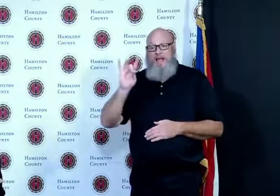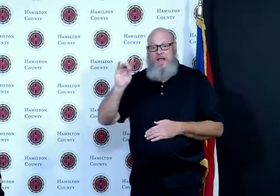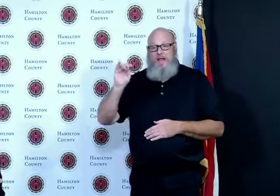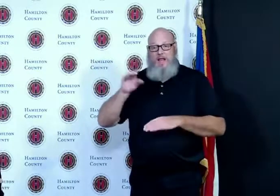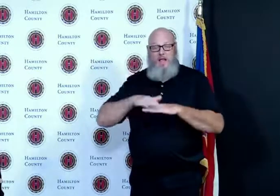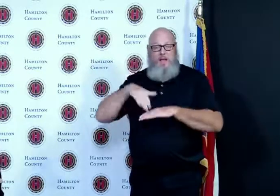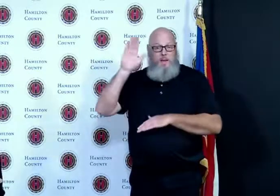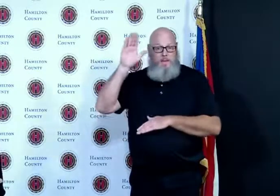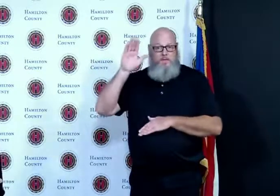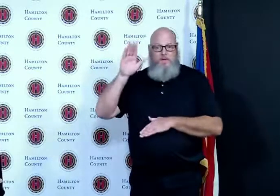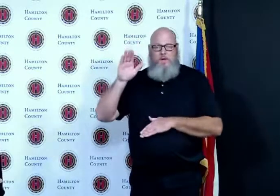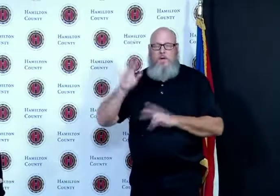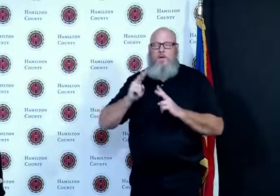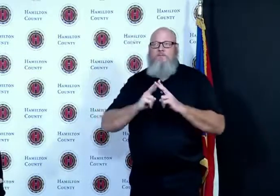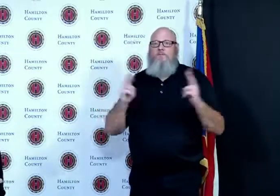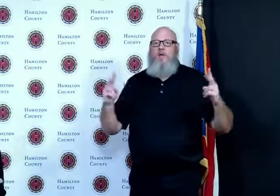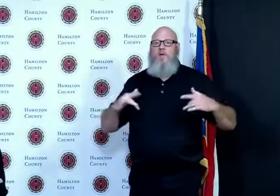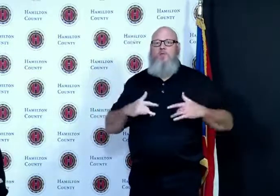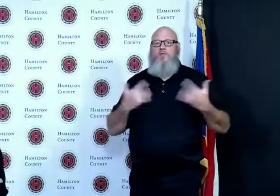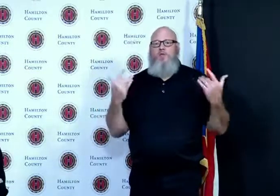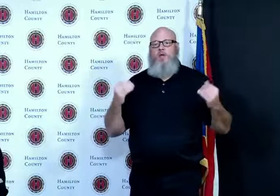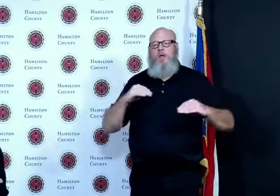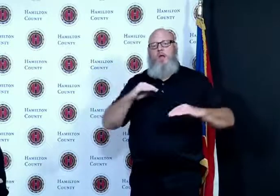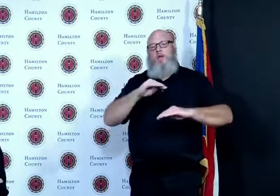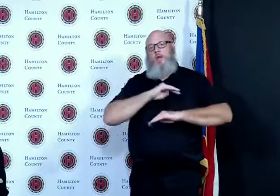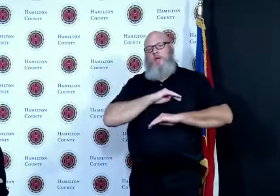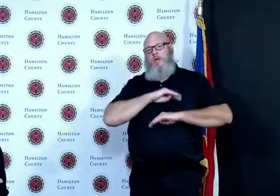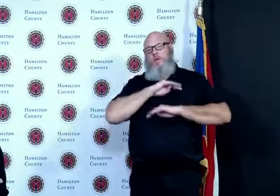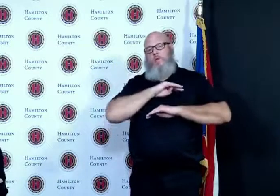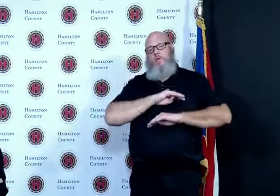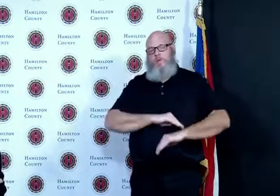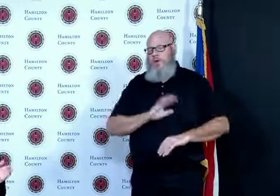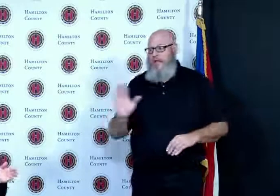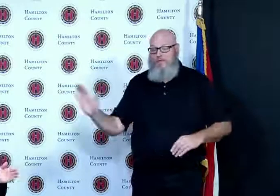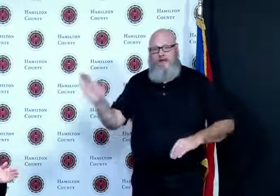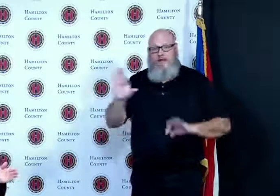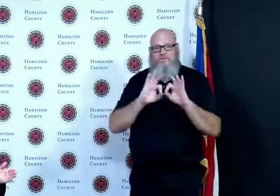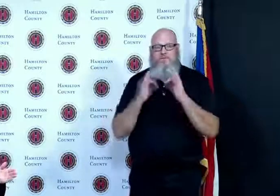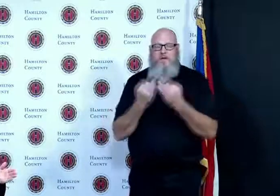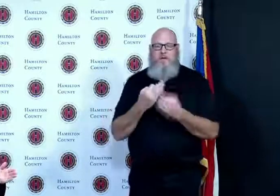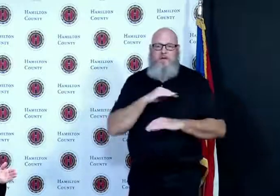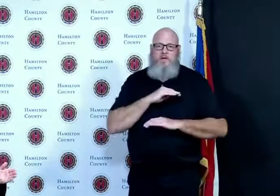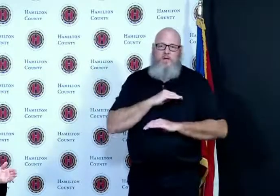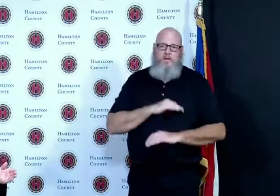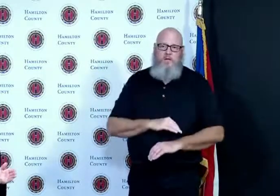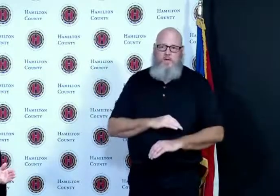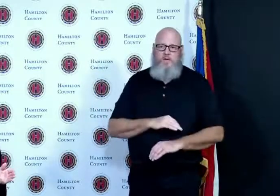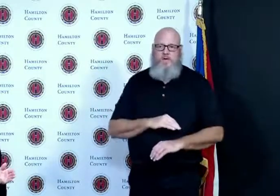families and so these two one-on-one operators some of them were contact tracers contact tracers